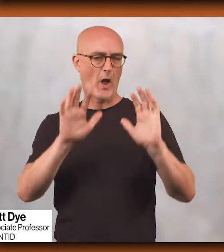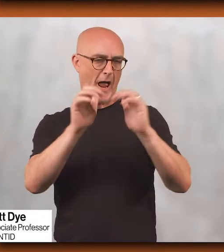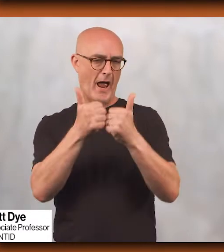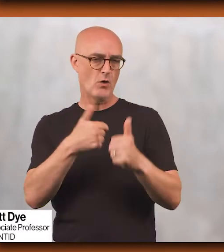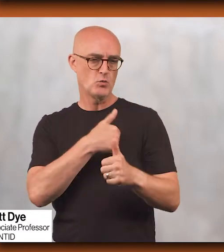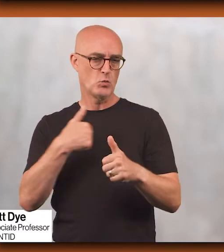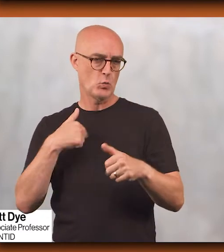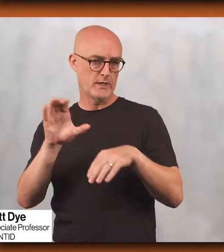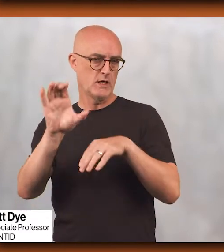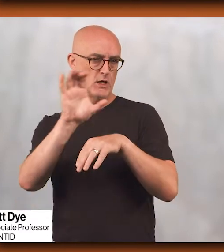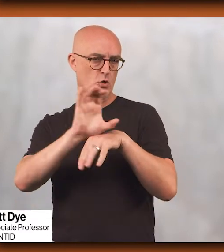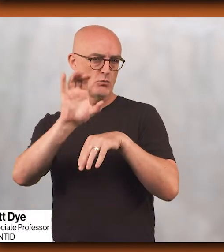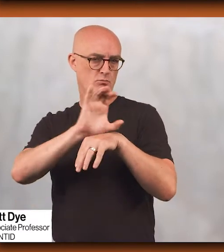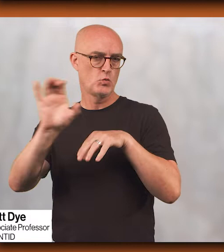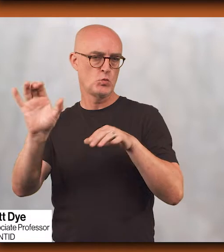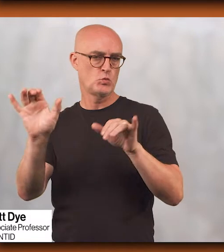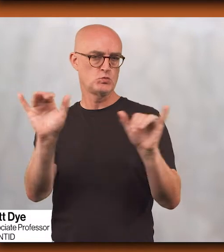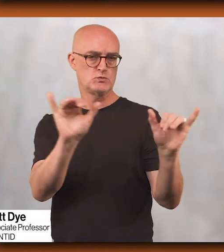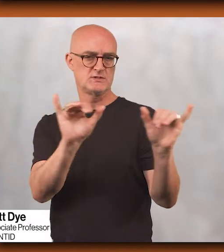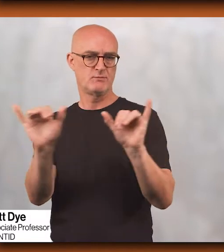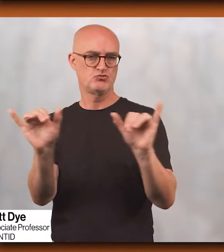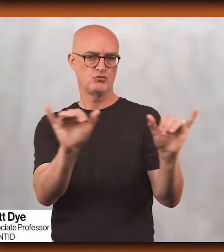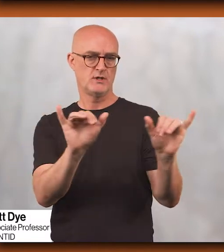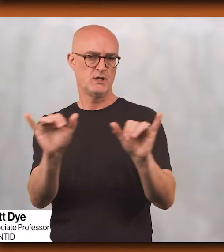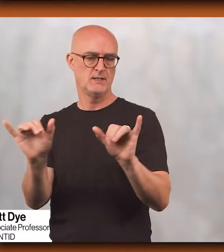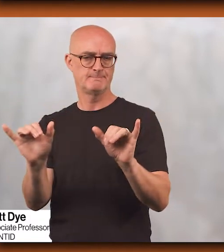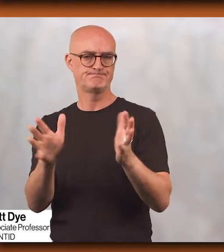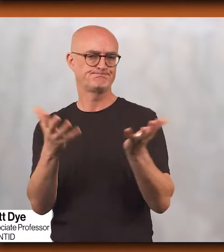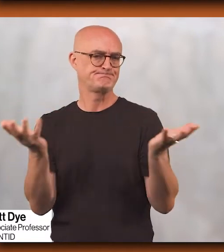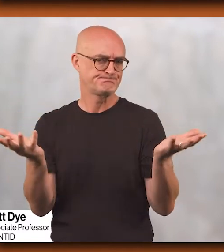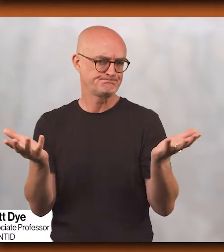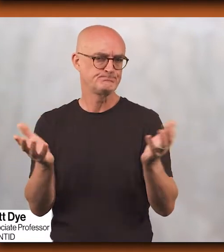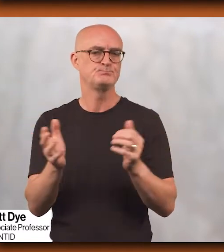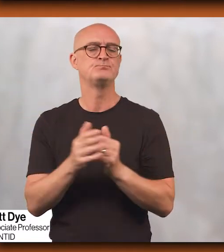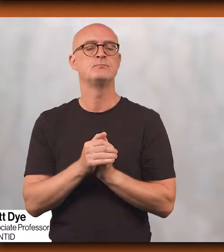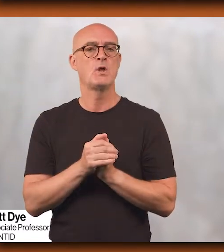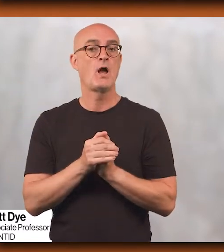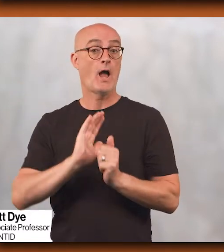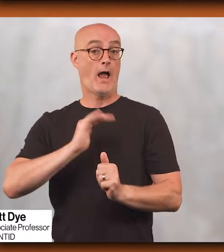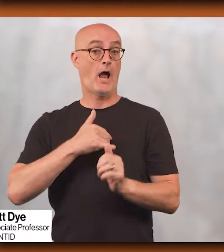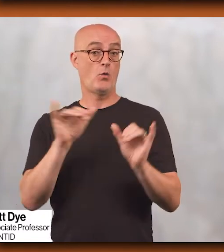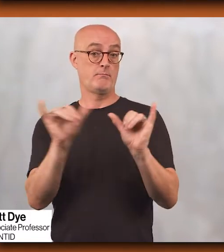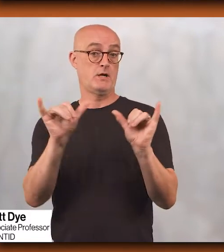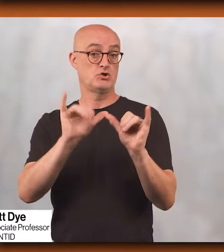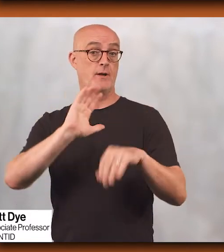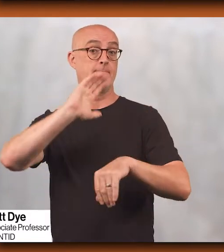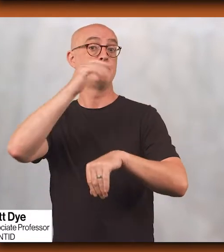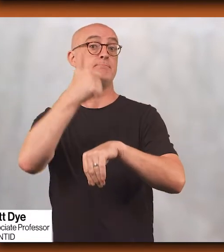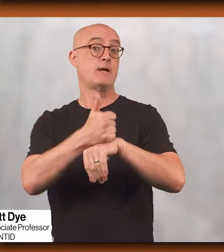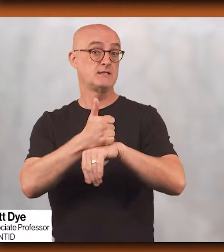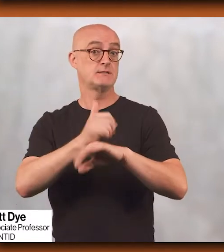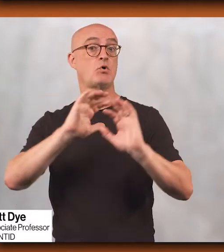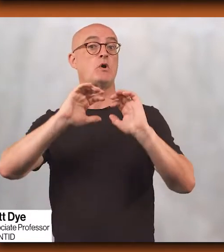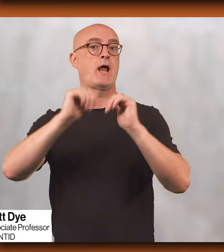so our symmetry metric is based on measuring the similarity between the trajectories of the left and right wrists.